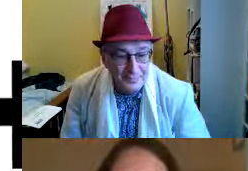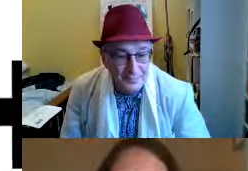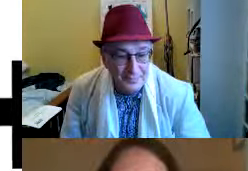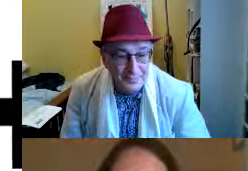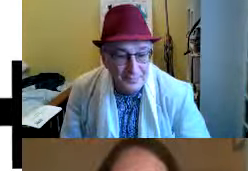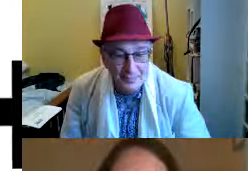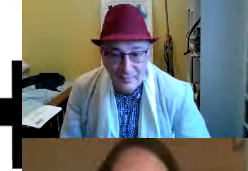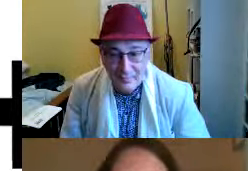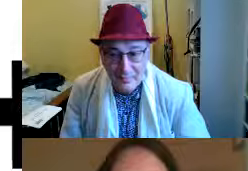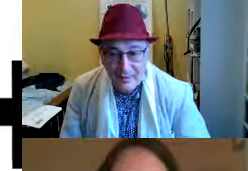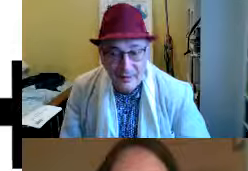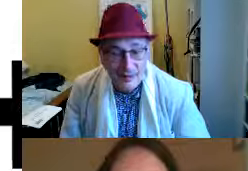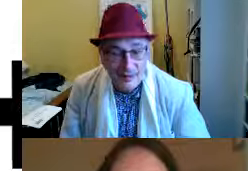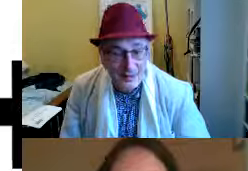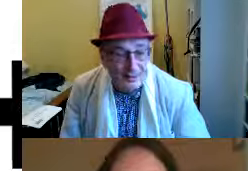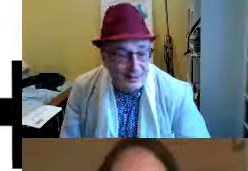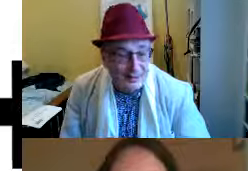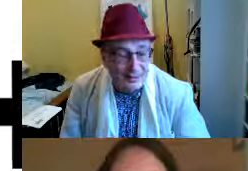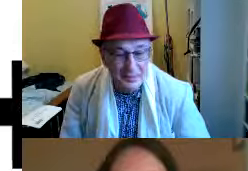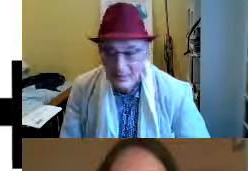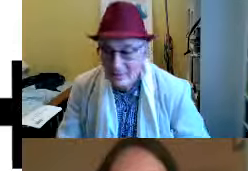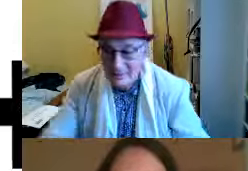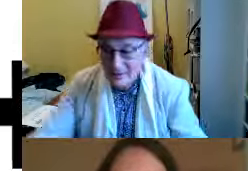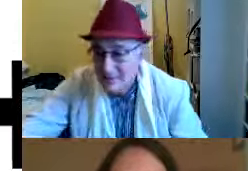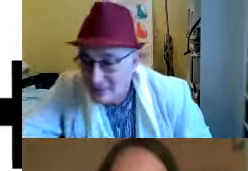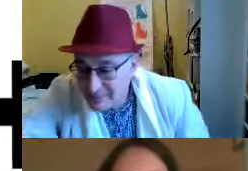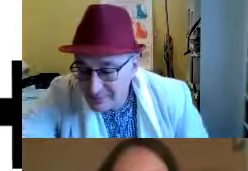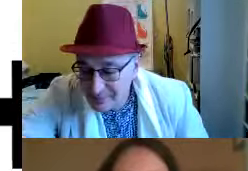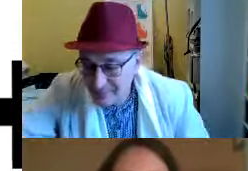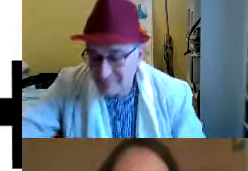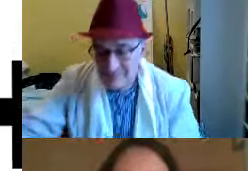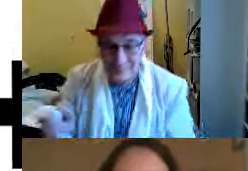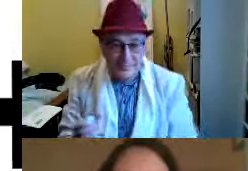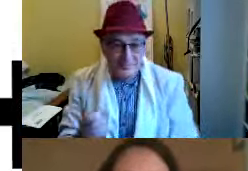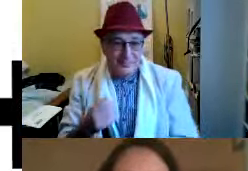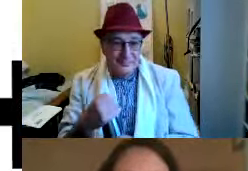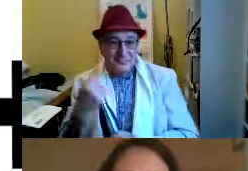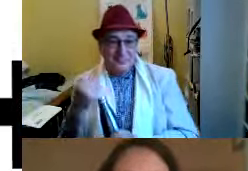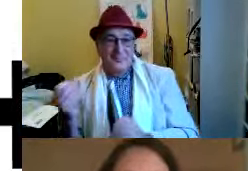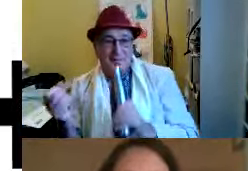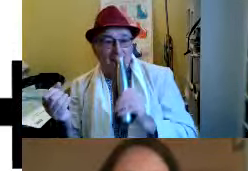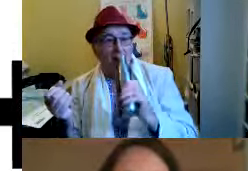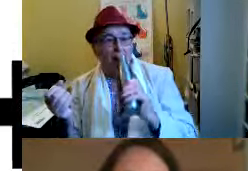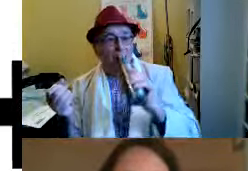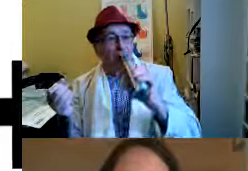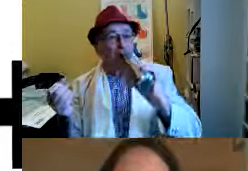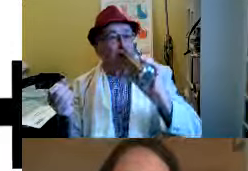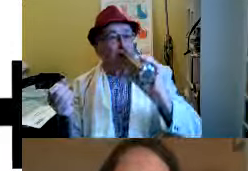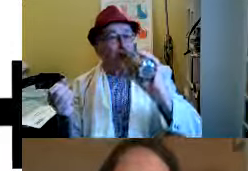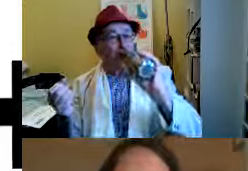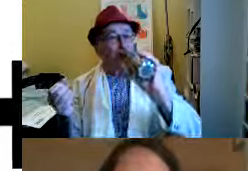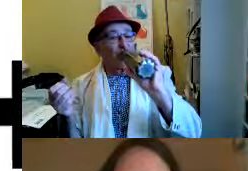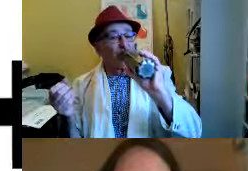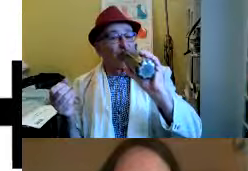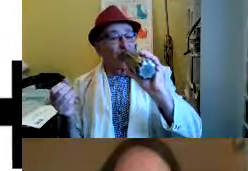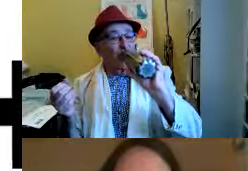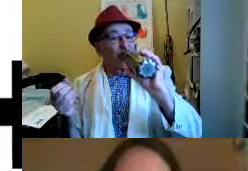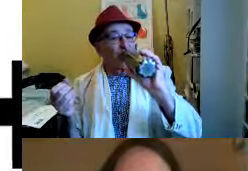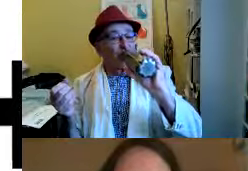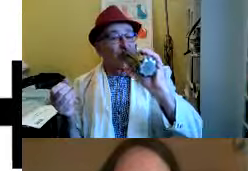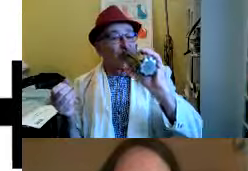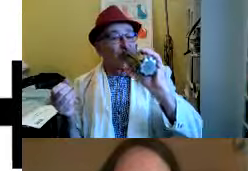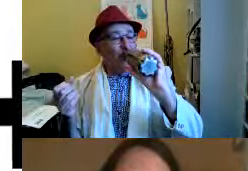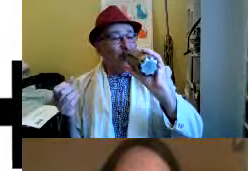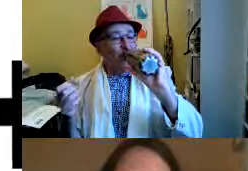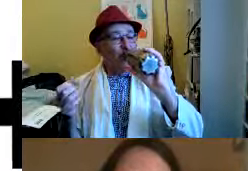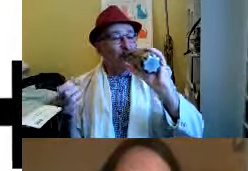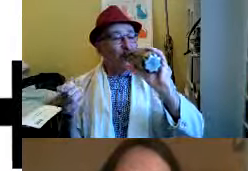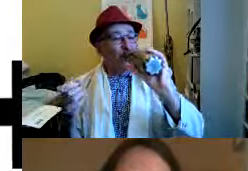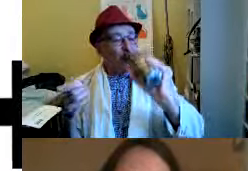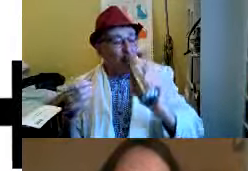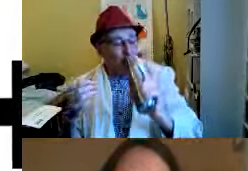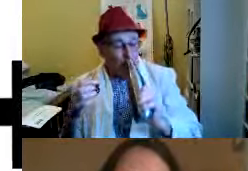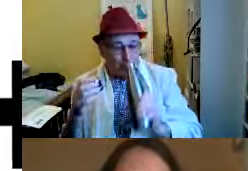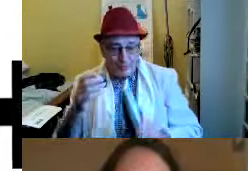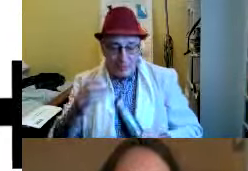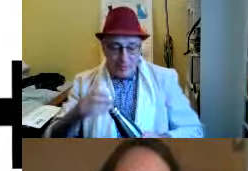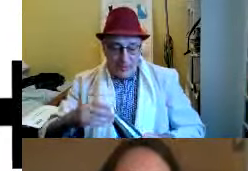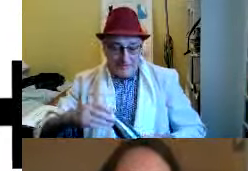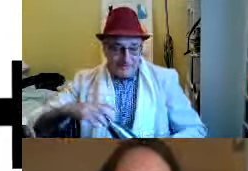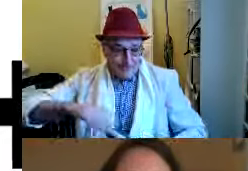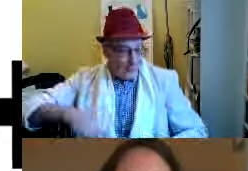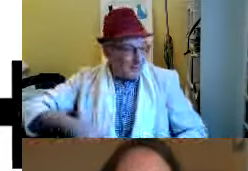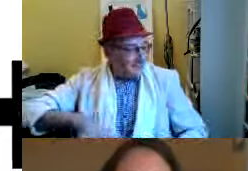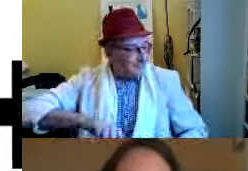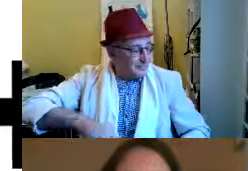uh